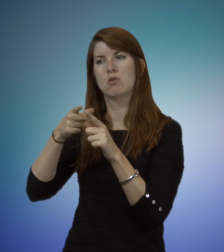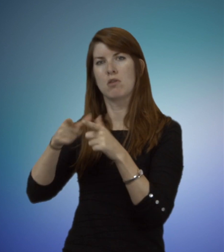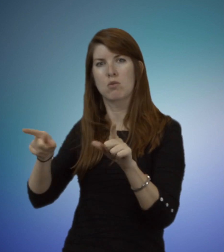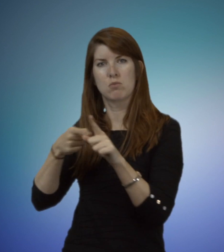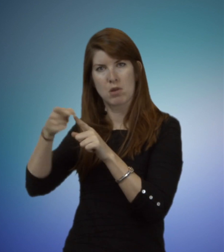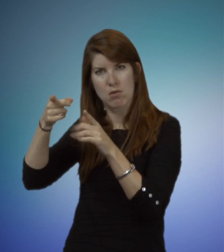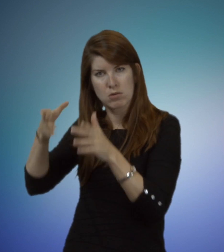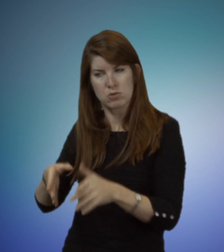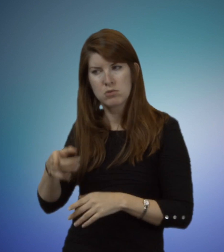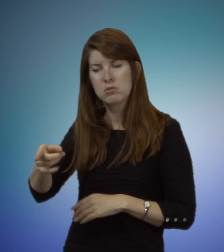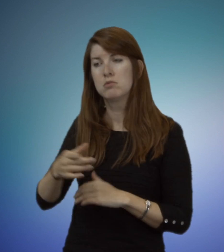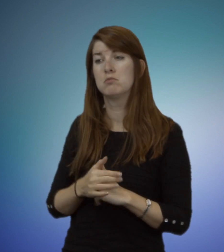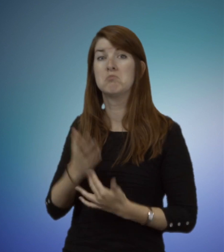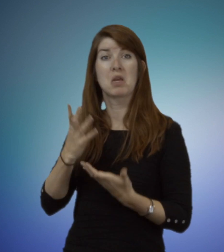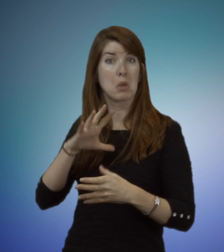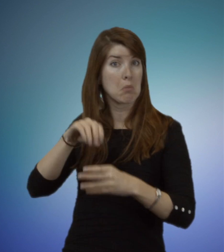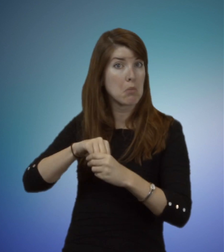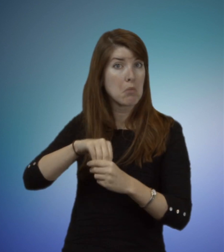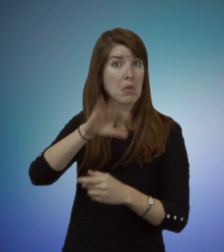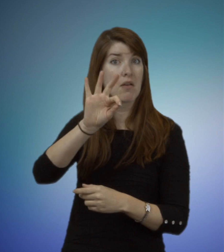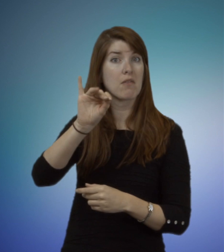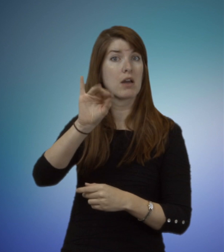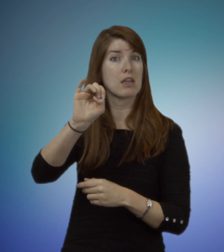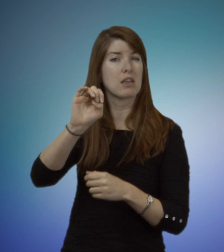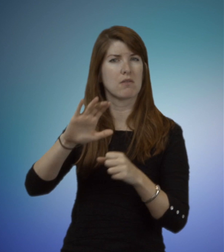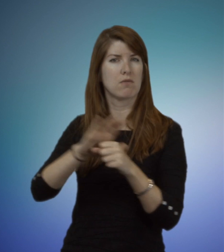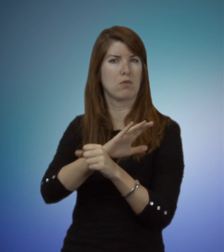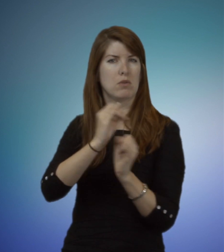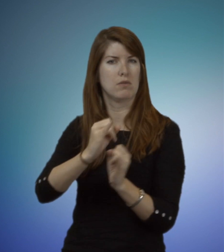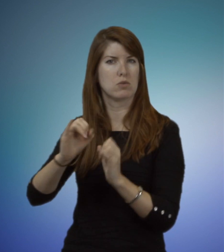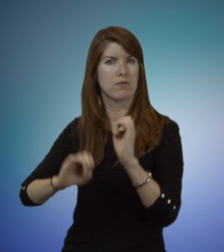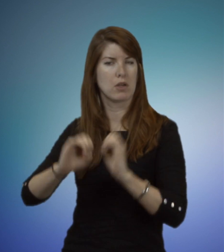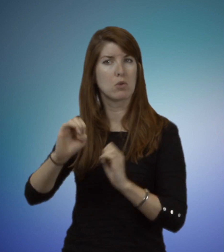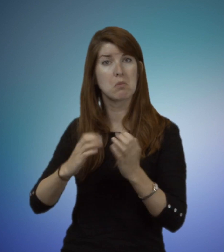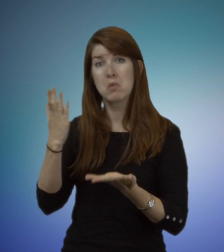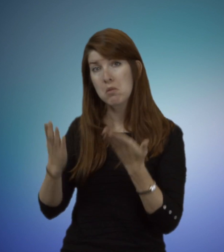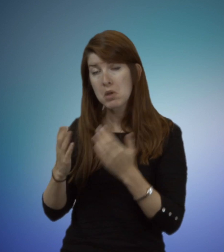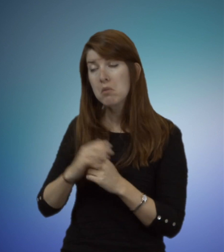it may be part of an FIE, a full and individual evaluation, or it may be requested